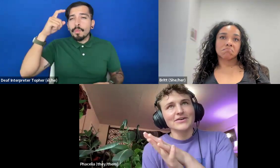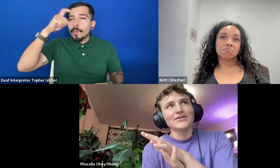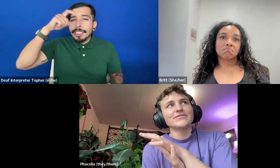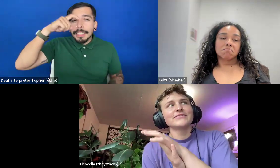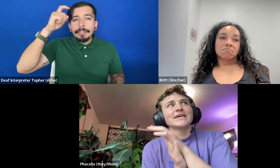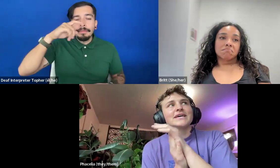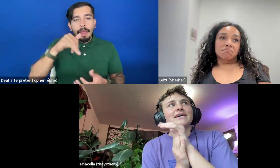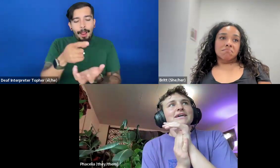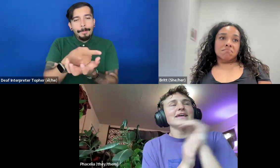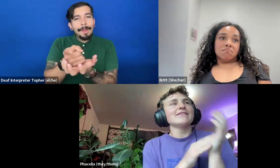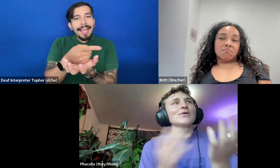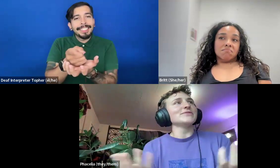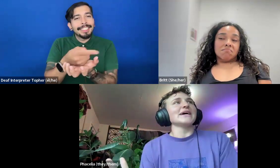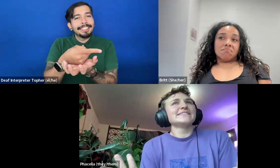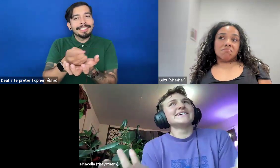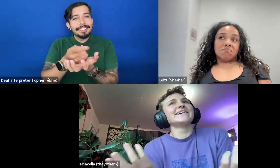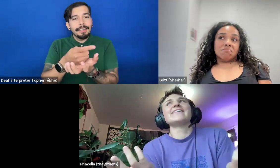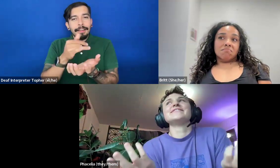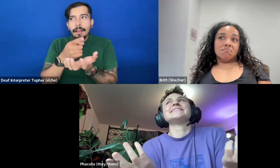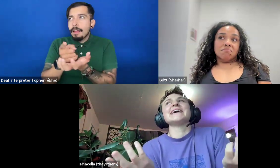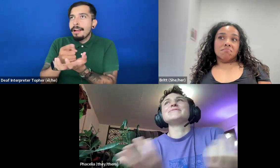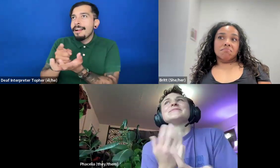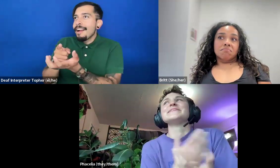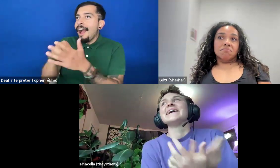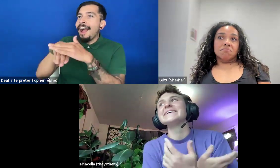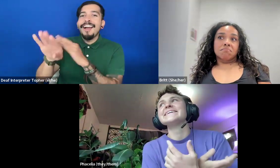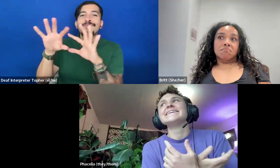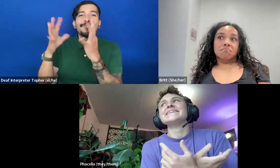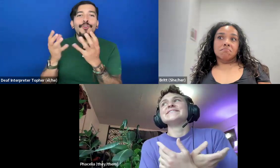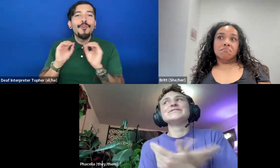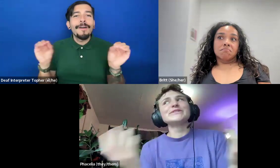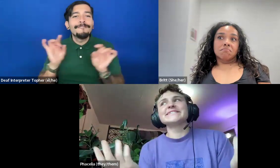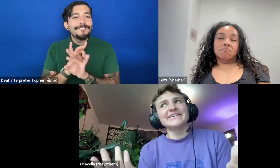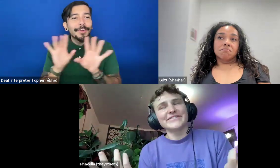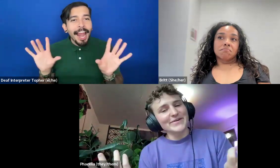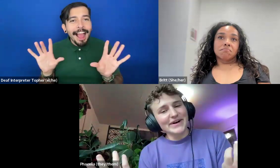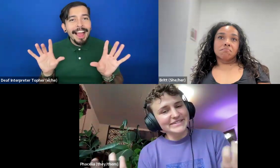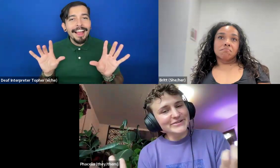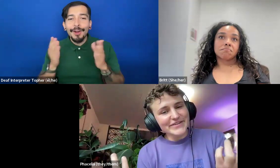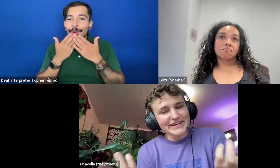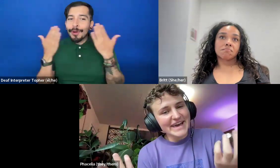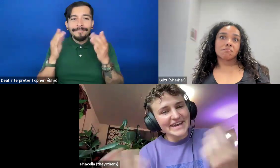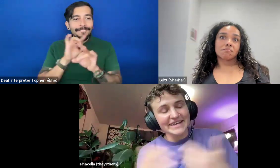So, and the only way to have disabled people (chuckles) Like do the stuff they wanna do every day